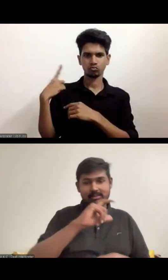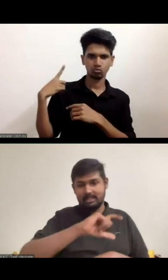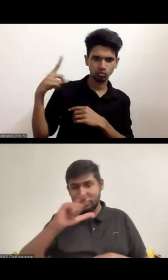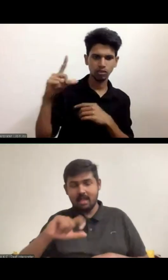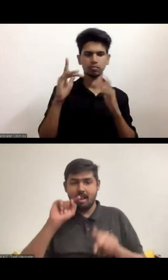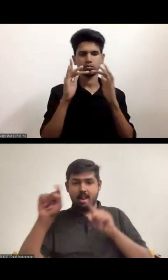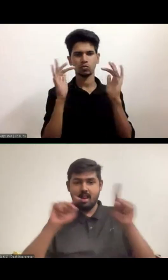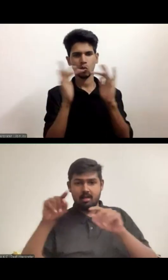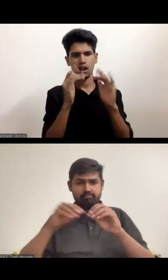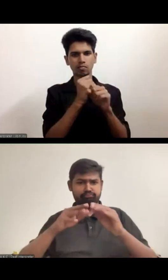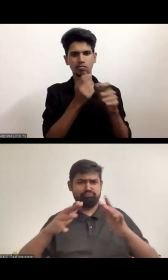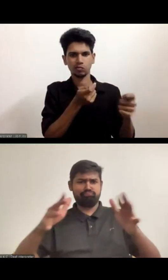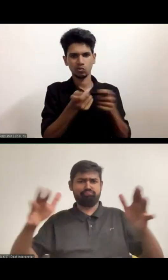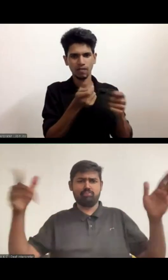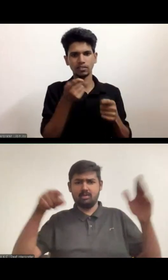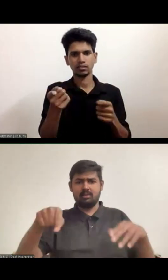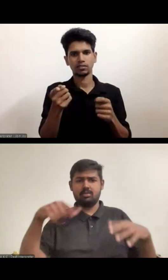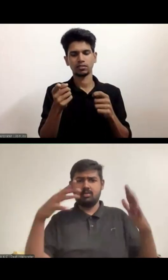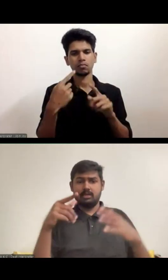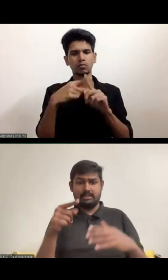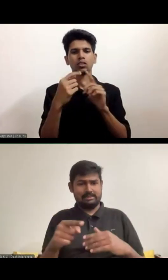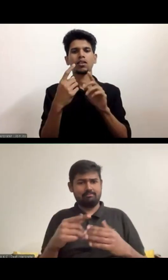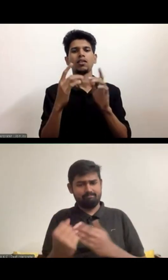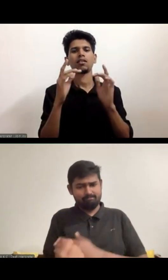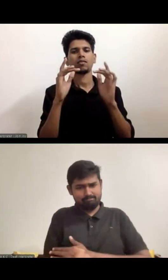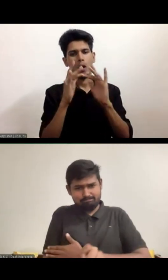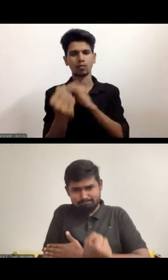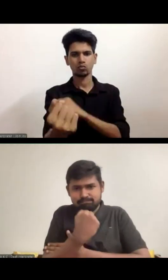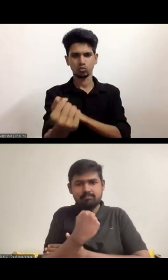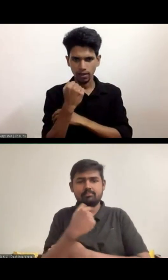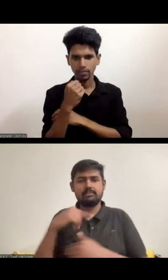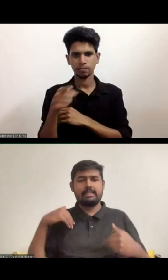So this course was developed to be accessible from the ground up.